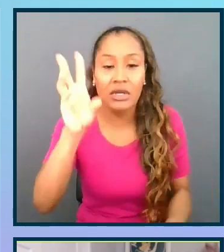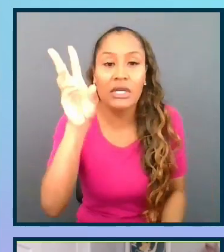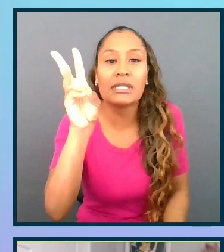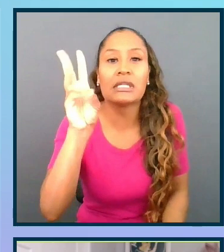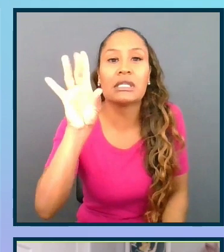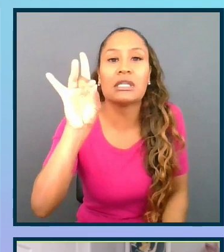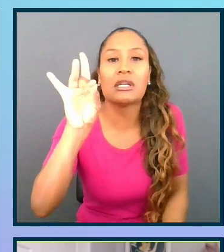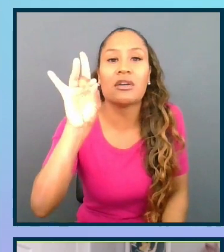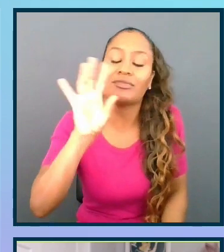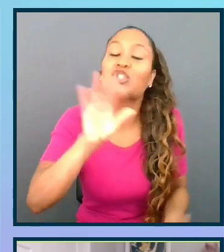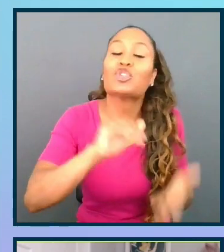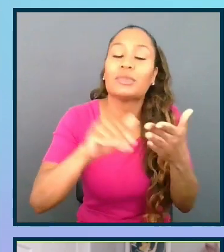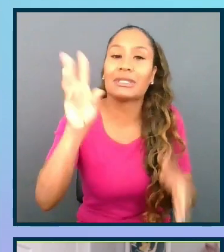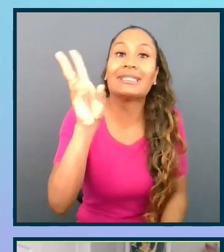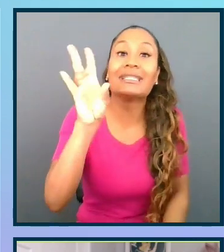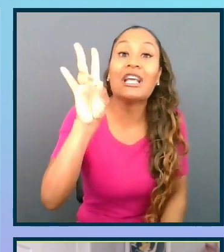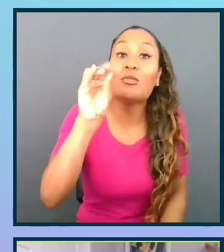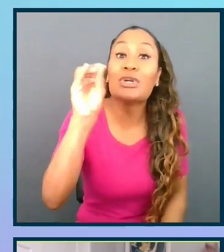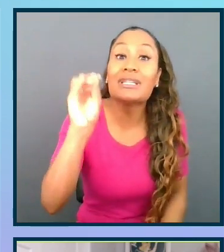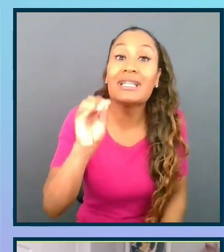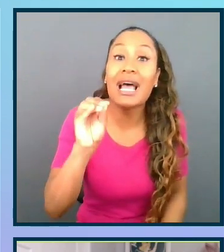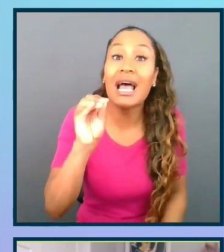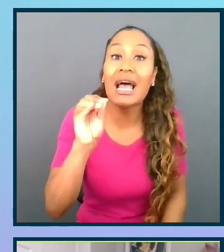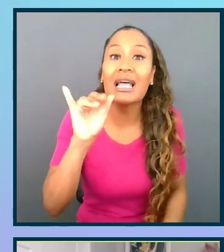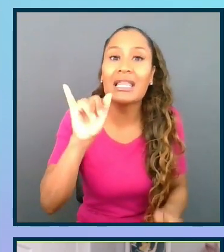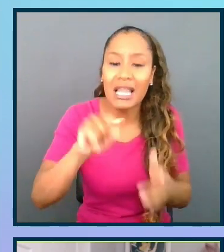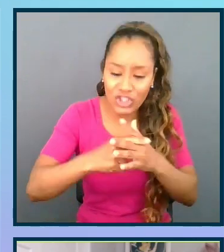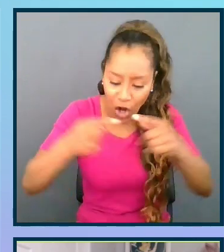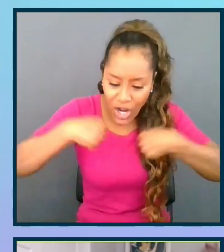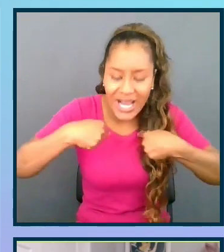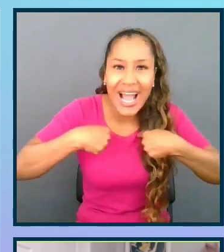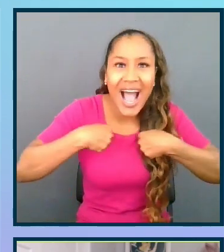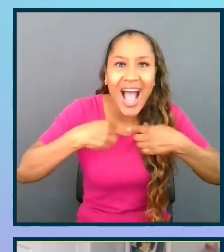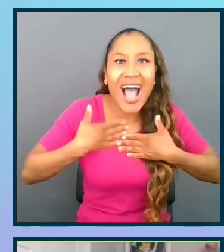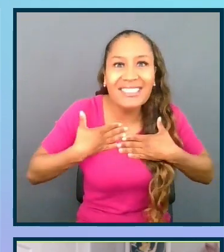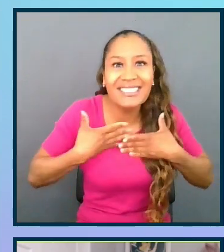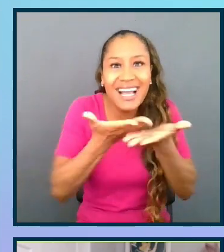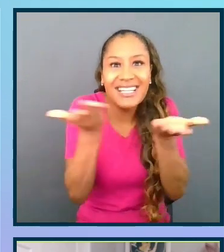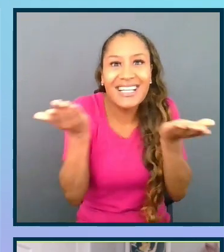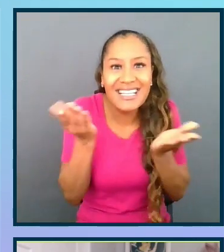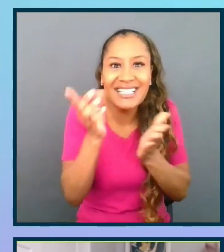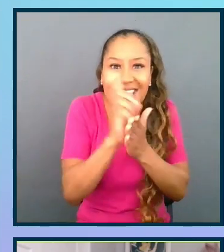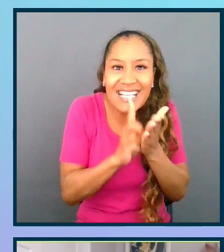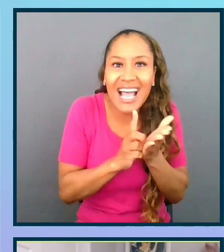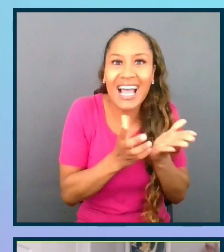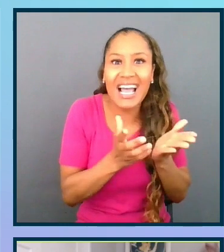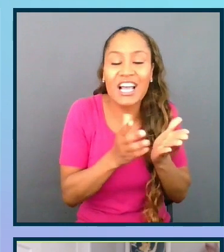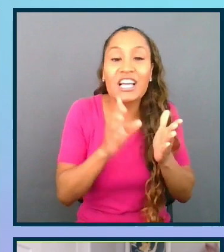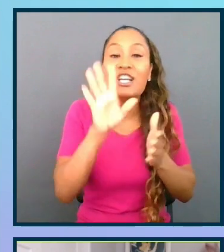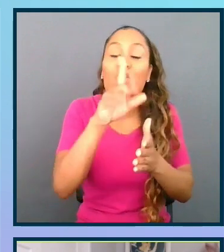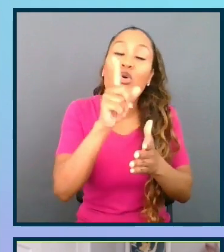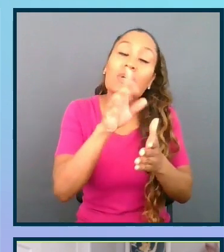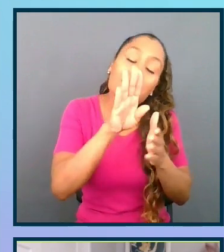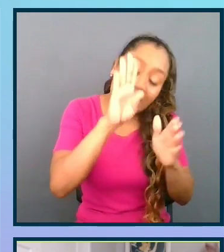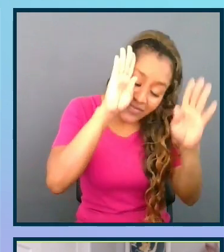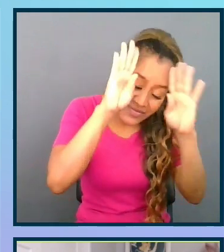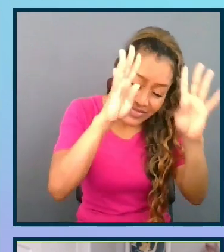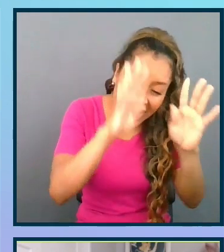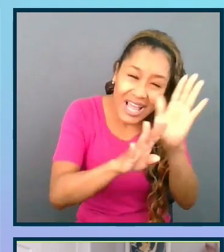can originate in design, with us. Developers and testers were disempowered to fix everything.